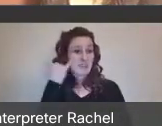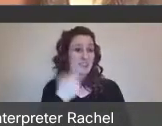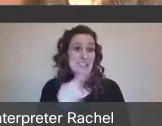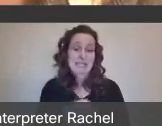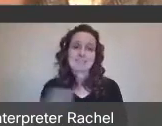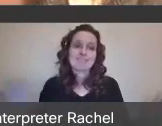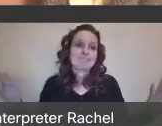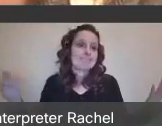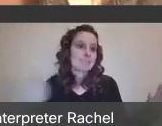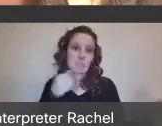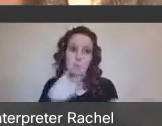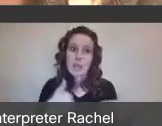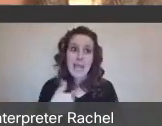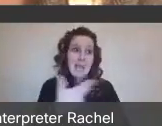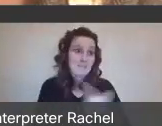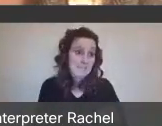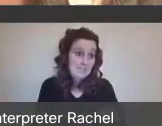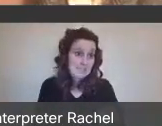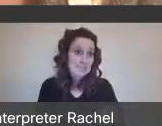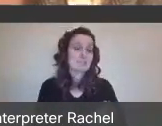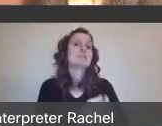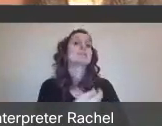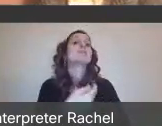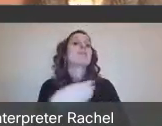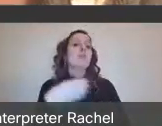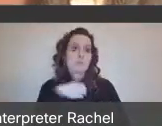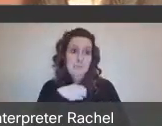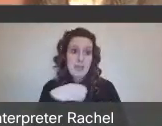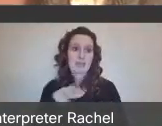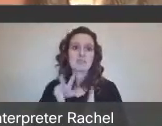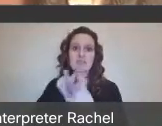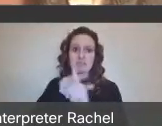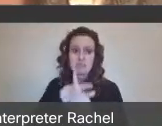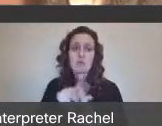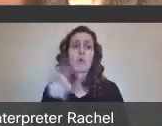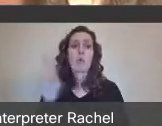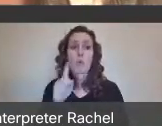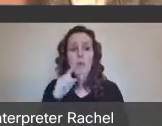vaccine, those complaints should be reported to the Pennsylvania Department of Health.